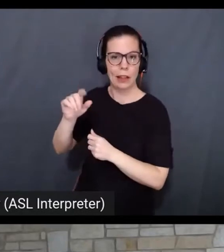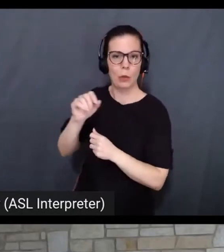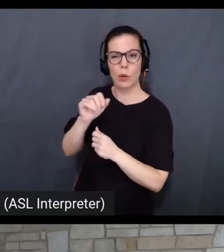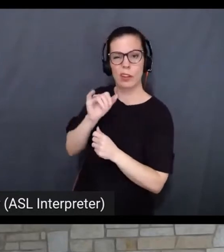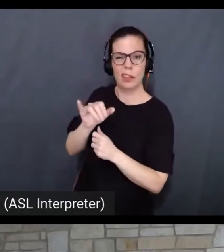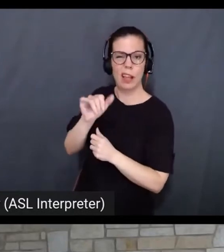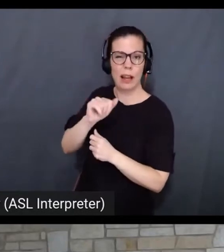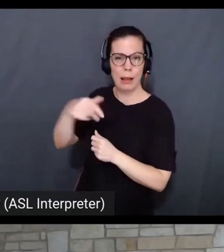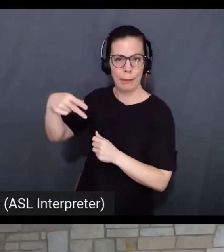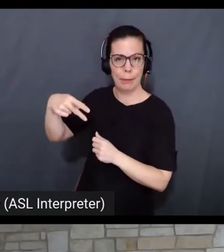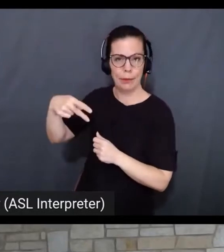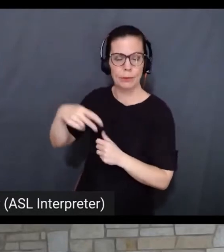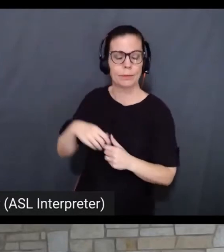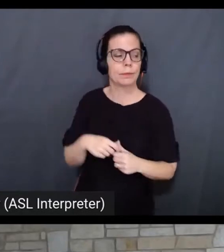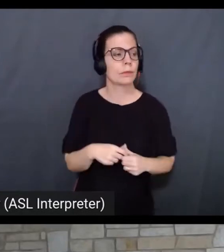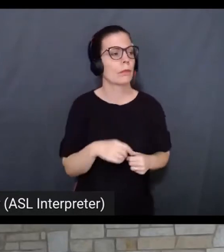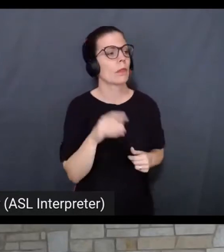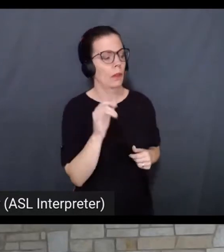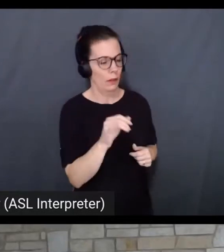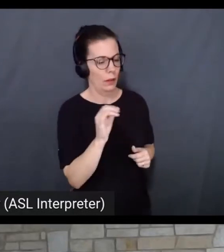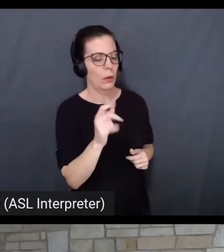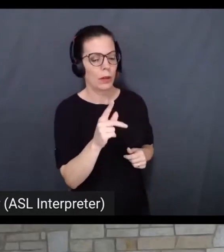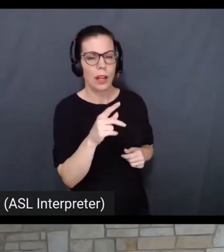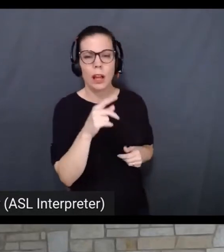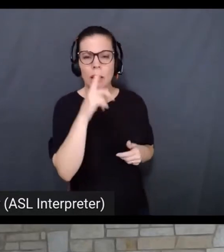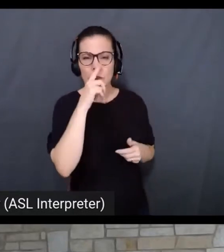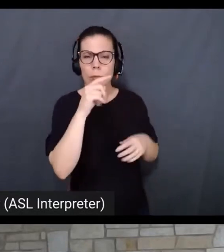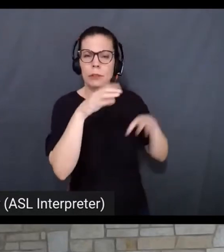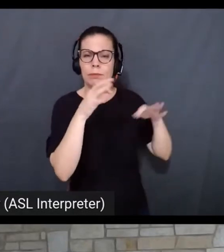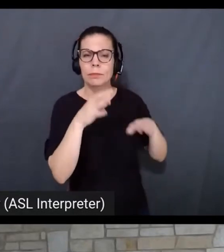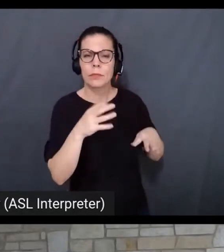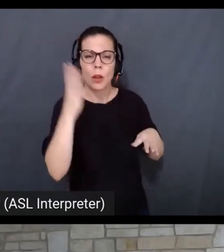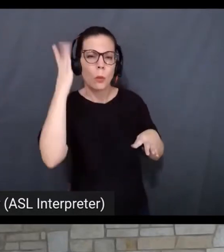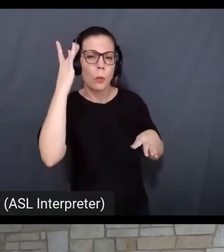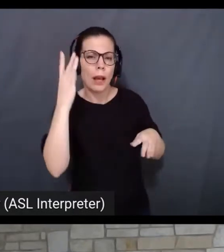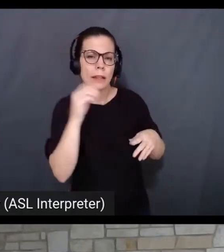Okay, and talk about like why something might not be supported.